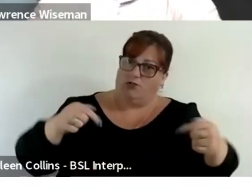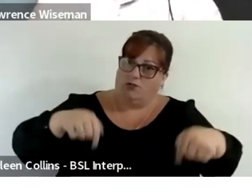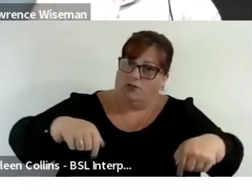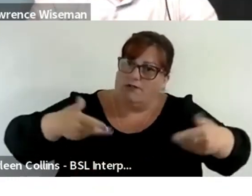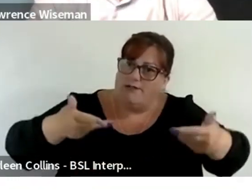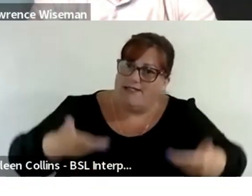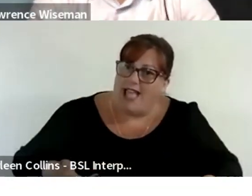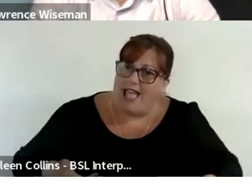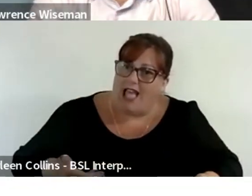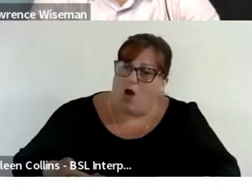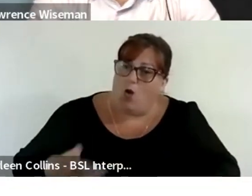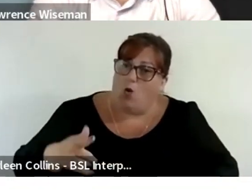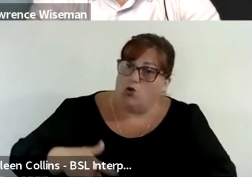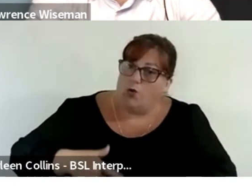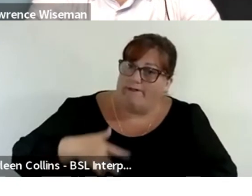Without question I have.